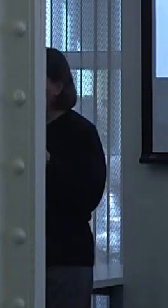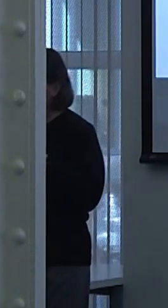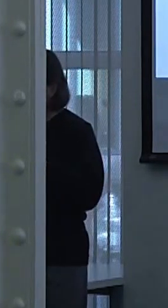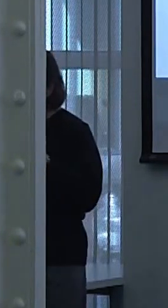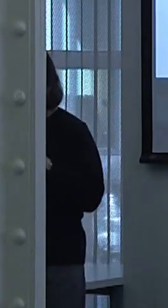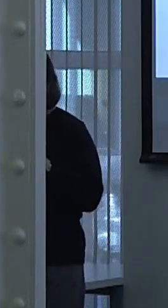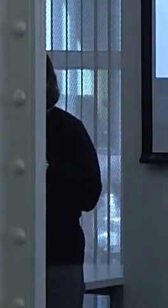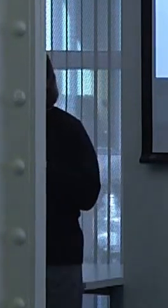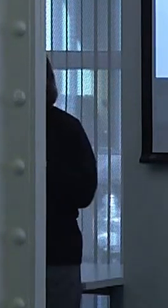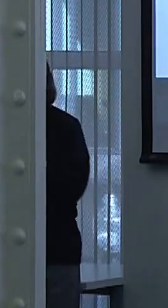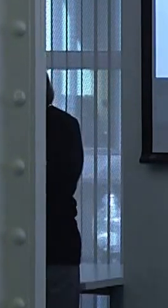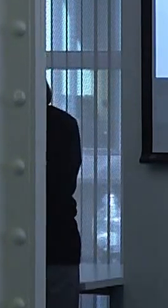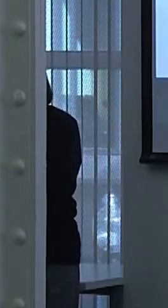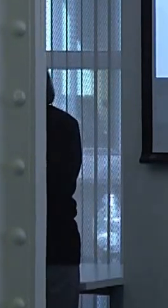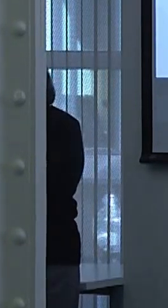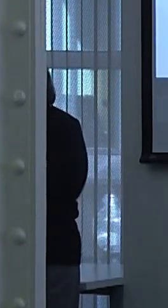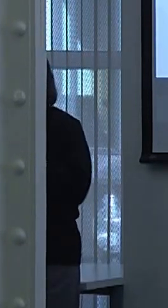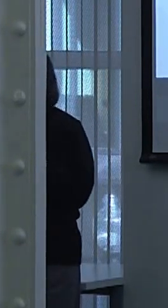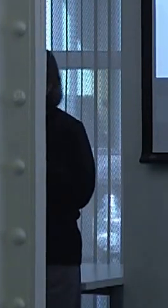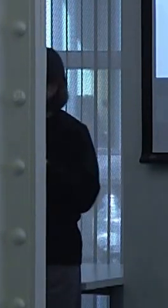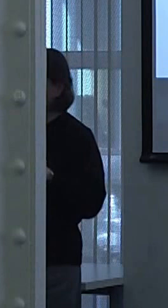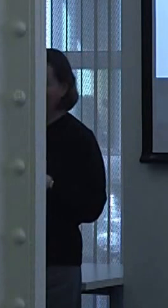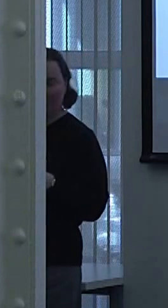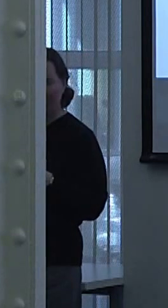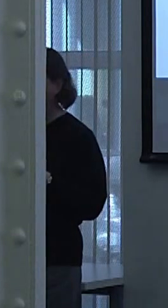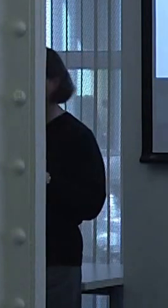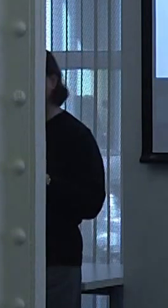I was doing as a volunteer, which was hard.